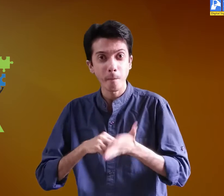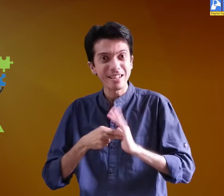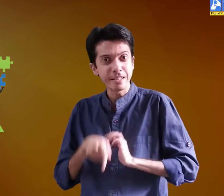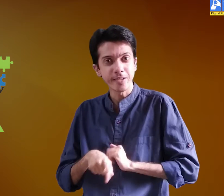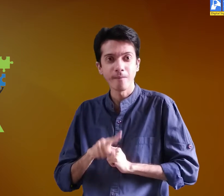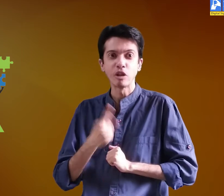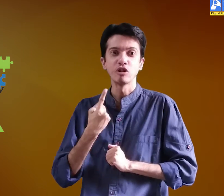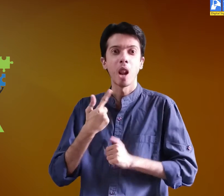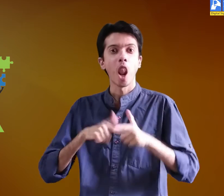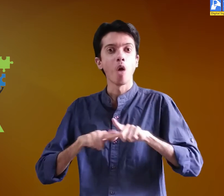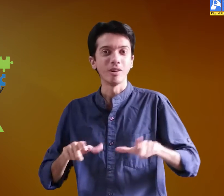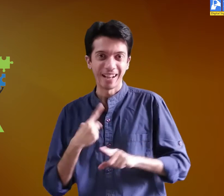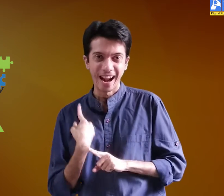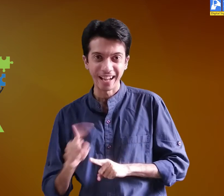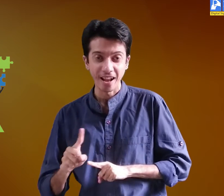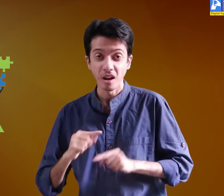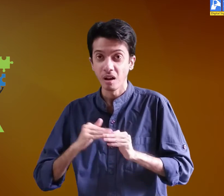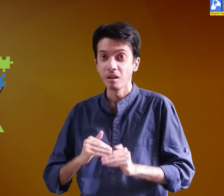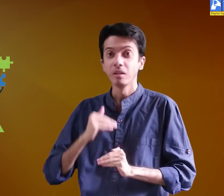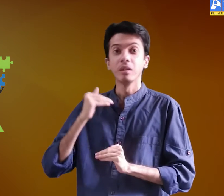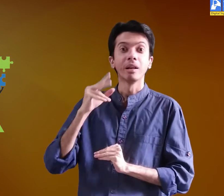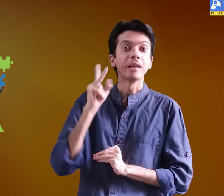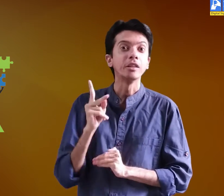similarly a strong foundation of language is important for the children